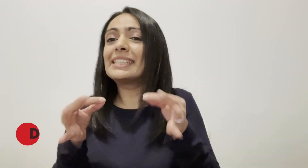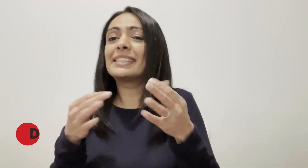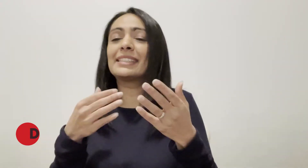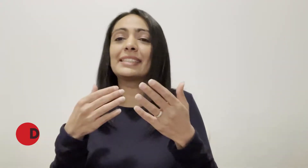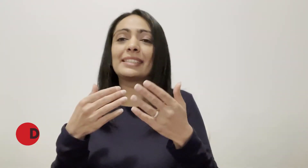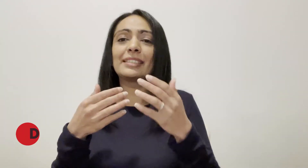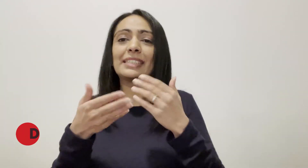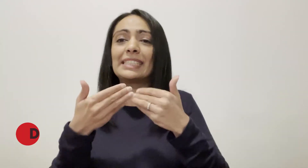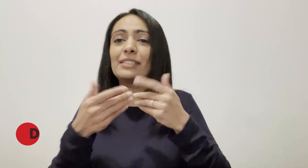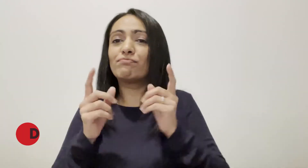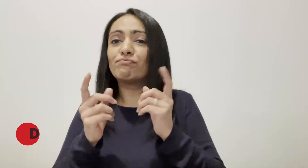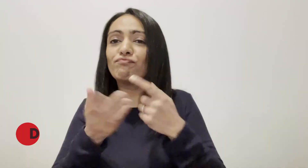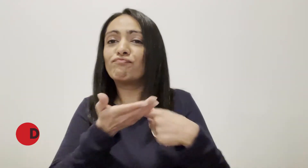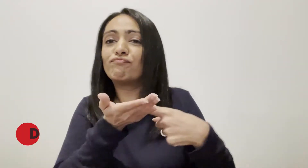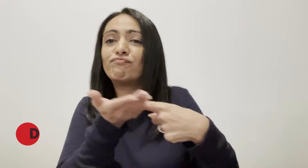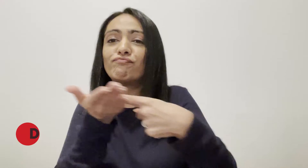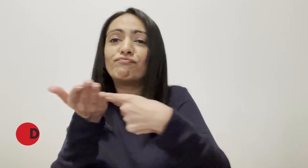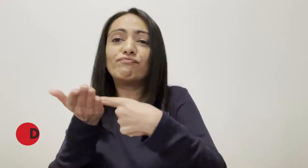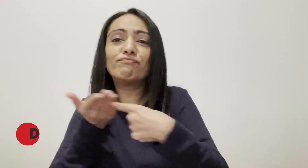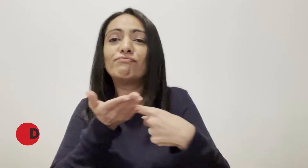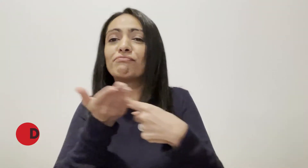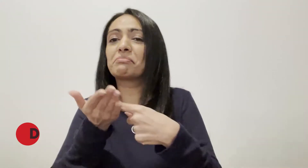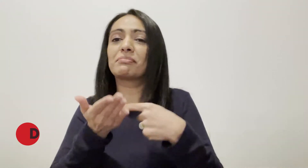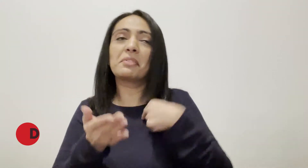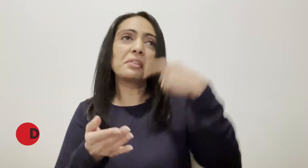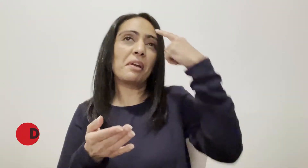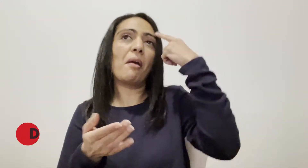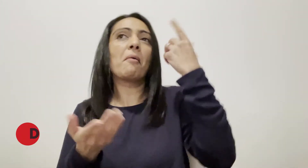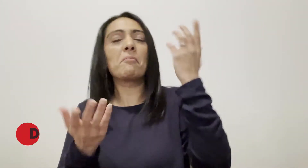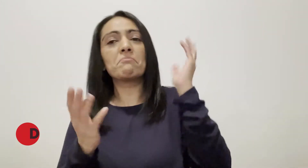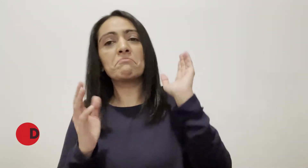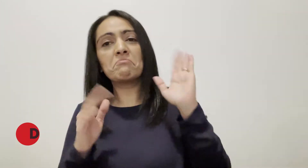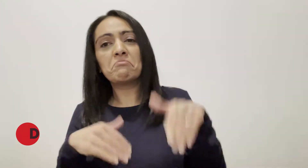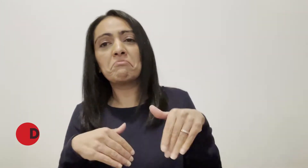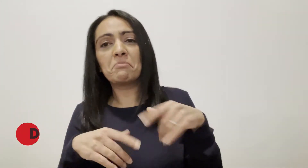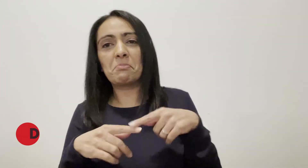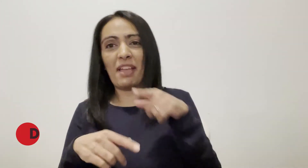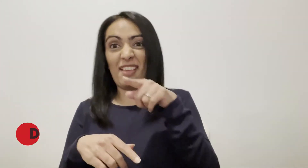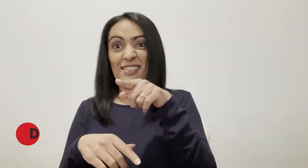Easy to make decisions, easy to discuss.